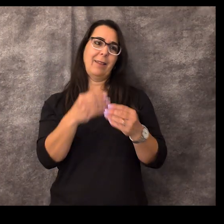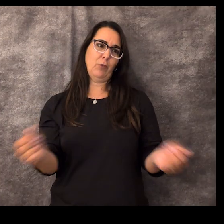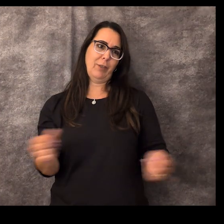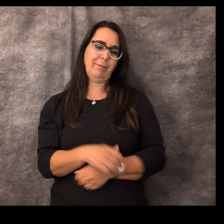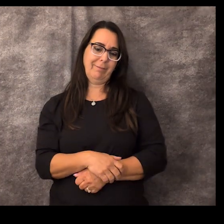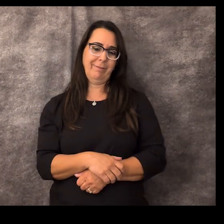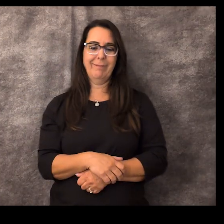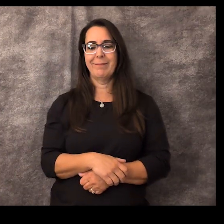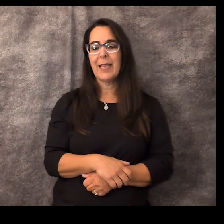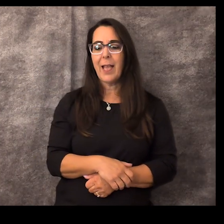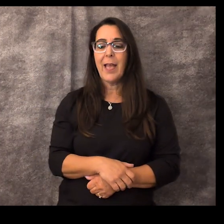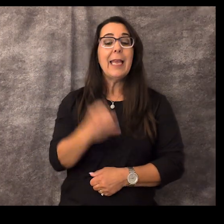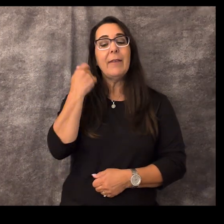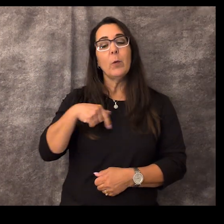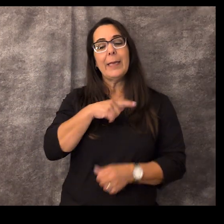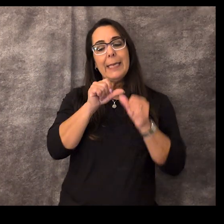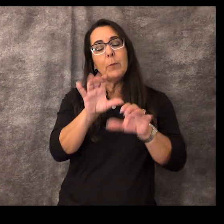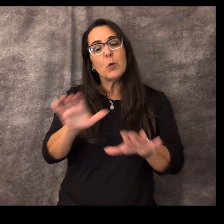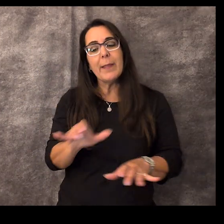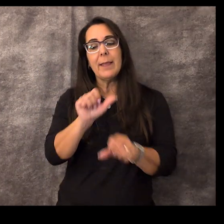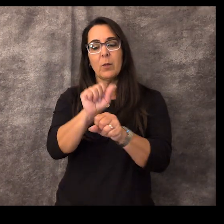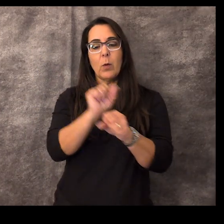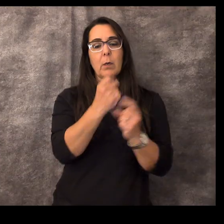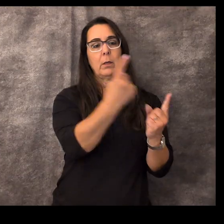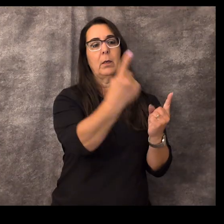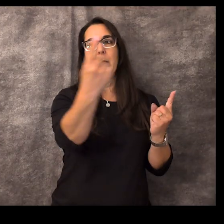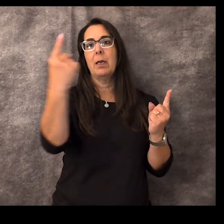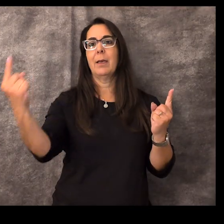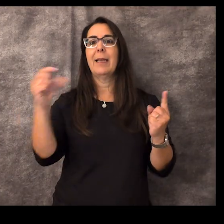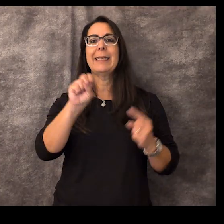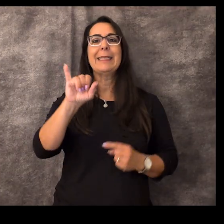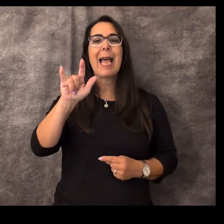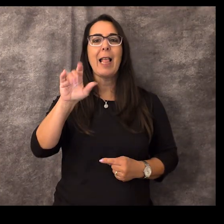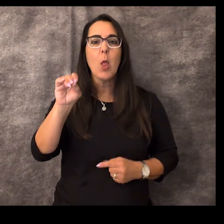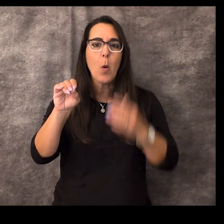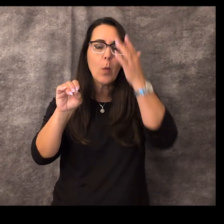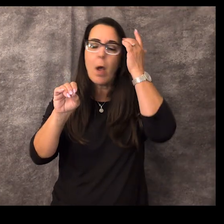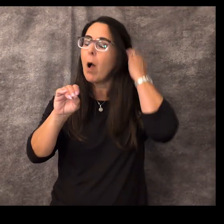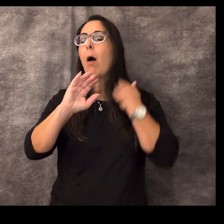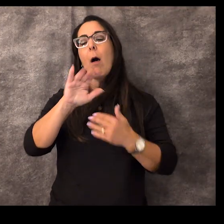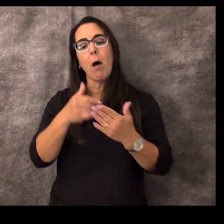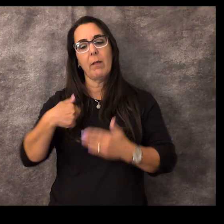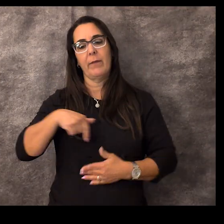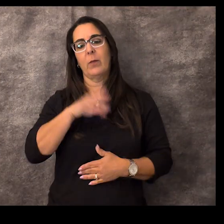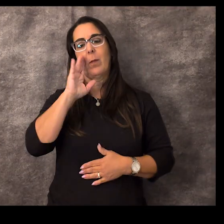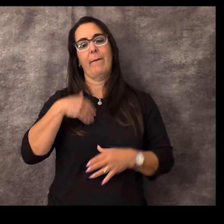(Conrad Crump) If we keep doing this work in silos, we're always going to keep getting outcomes